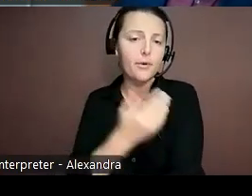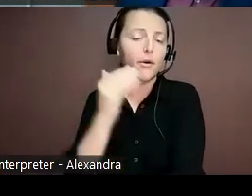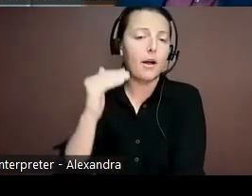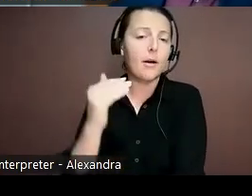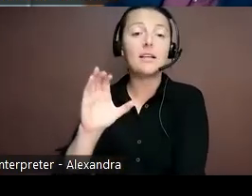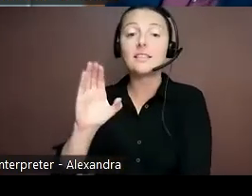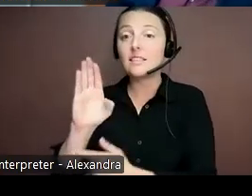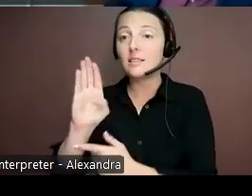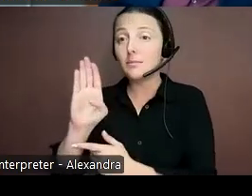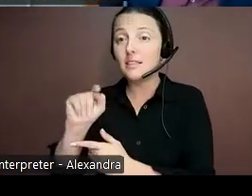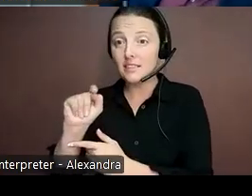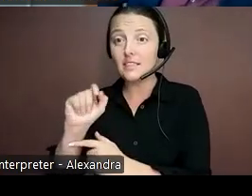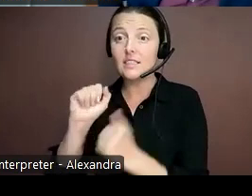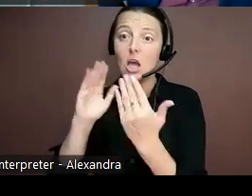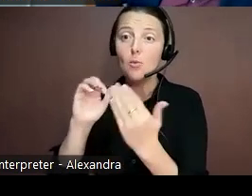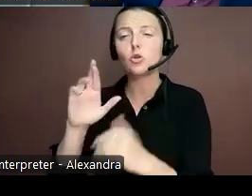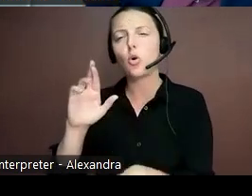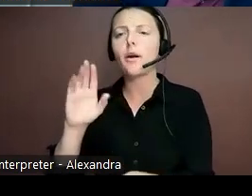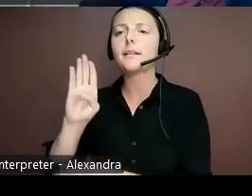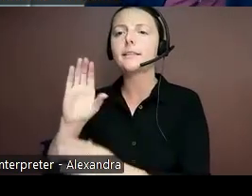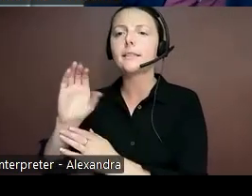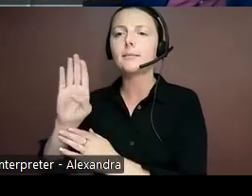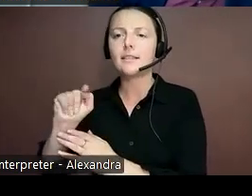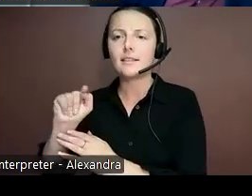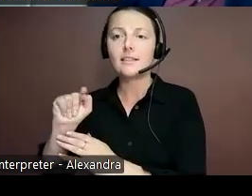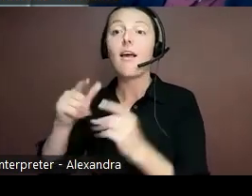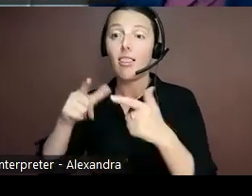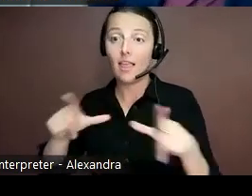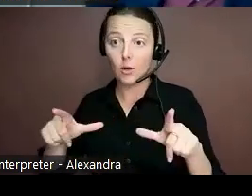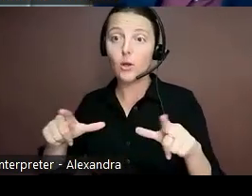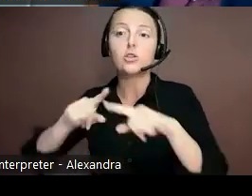Um and we have some programs that are based on a DBT approach in the sense that a lot of the staff